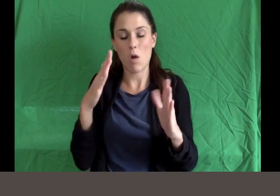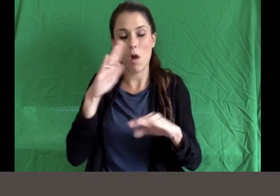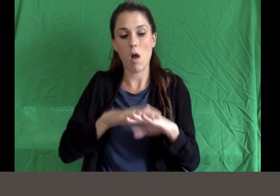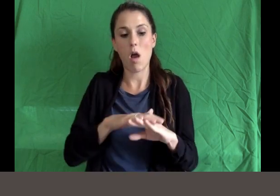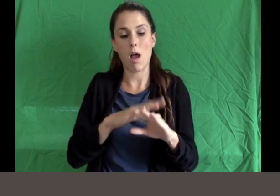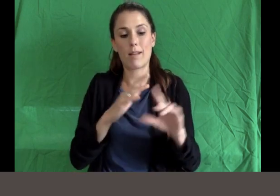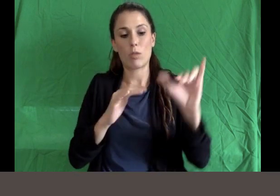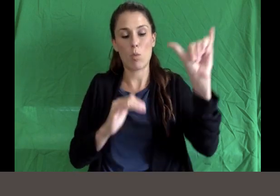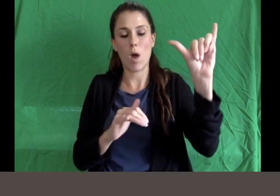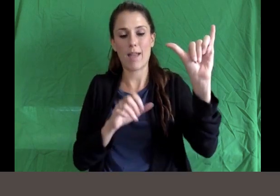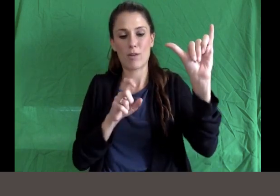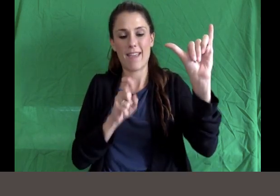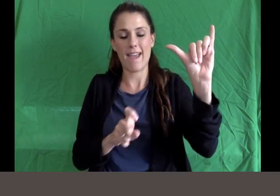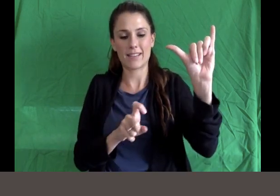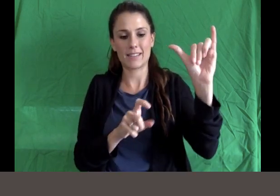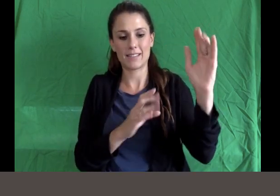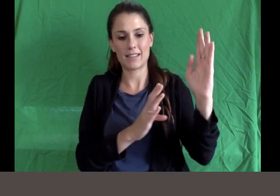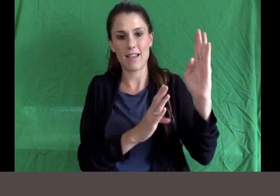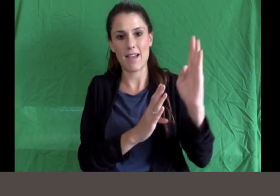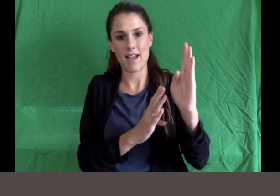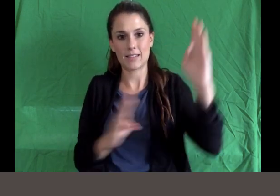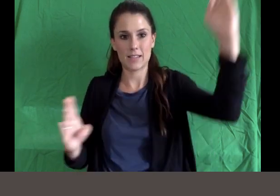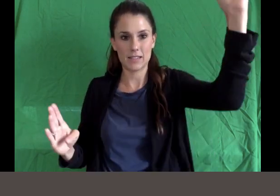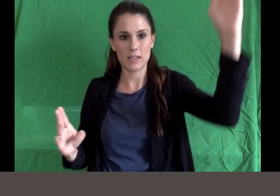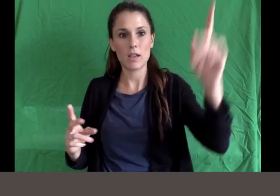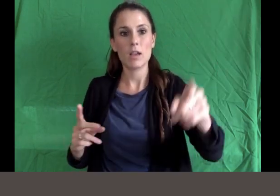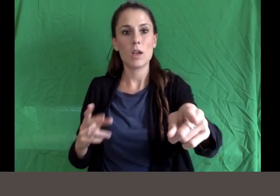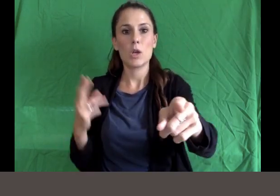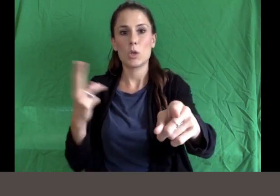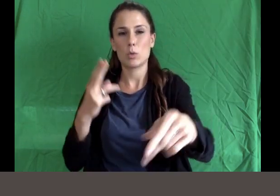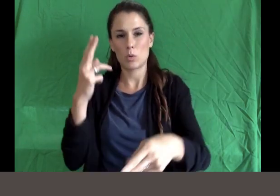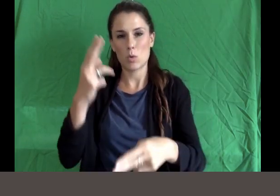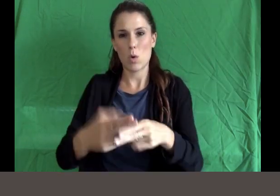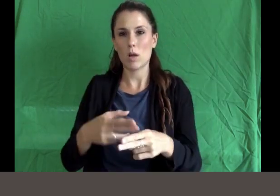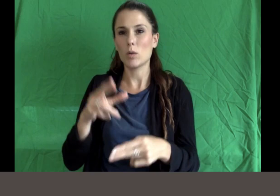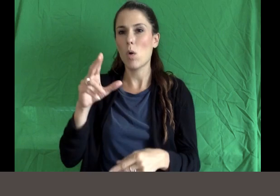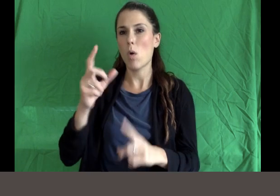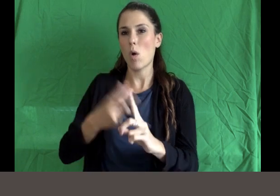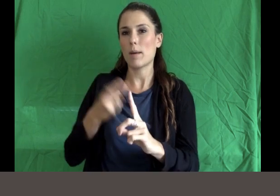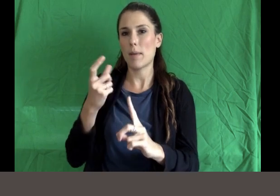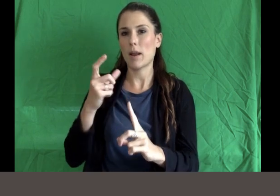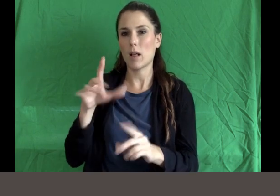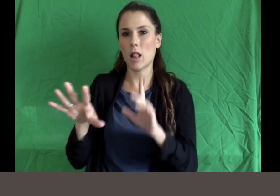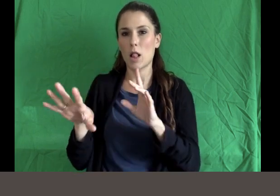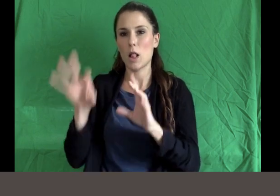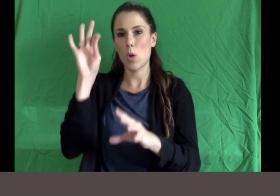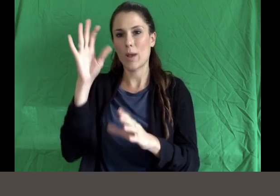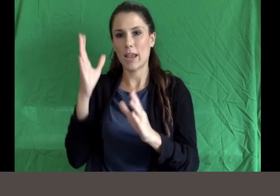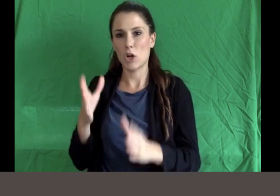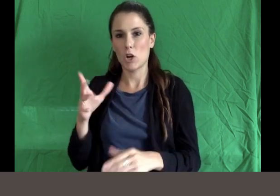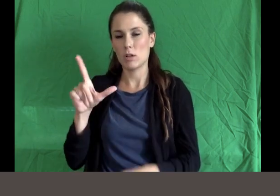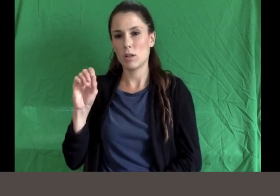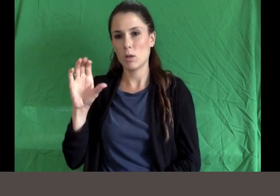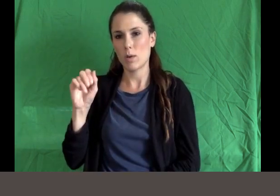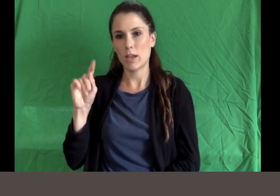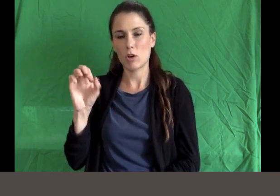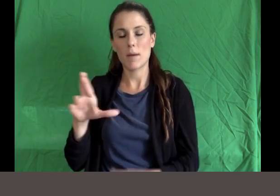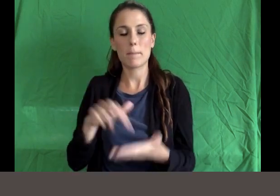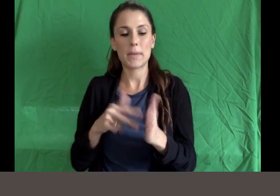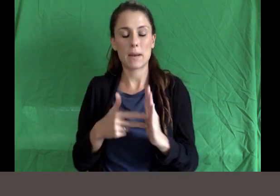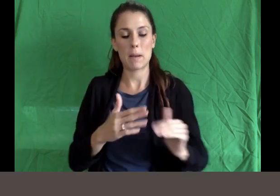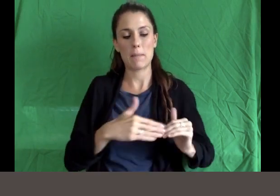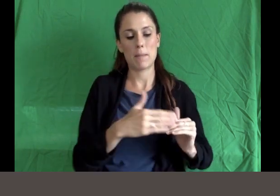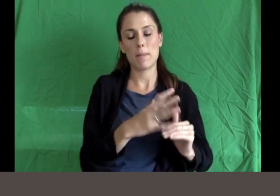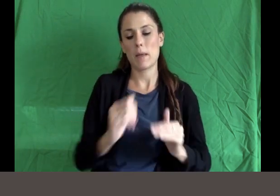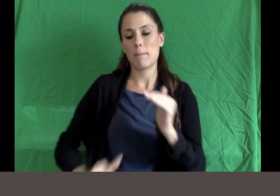the minimum maximum of your data it finds some nice evenly spaced evenly spaced ticks or locations to